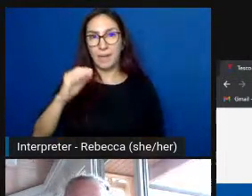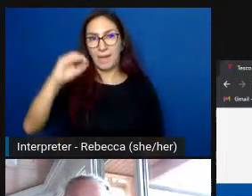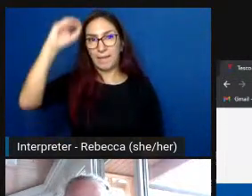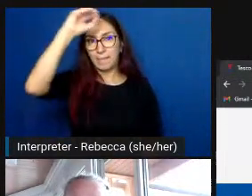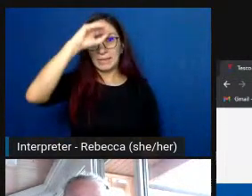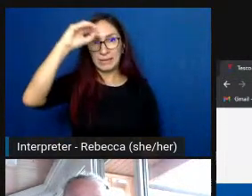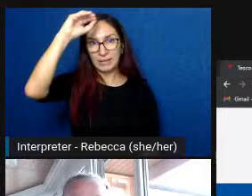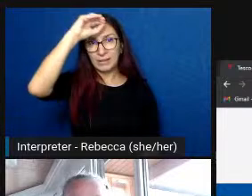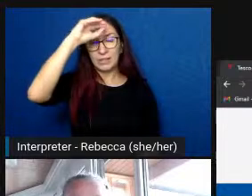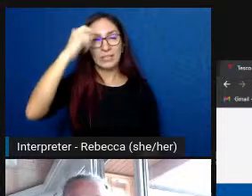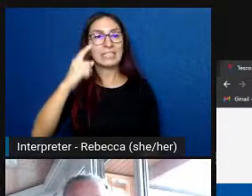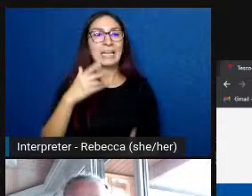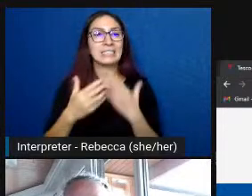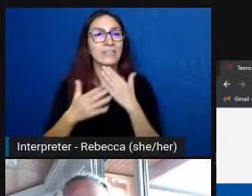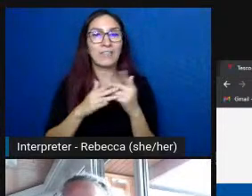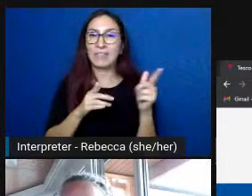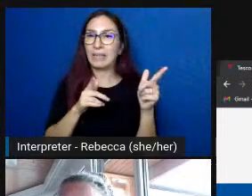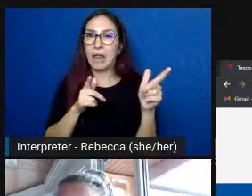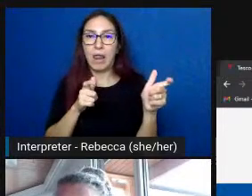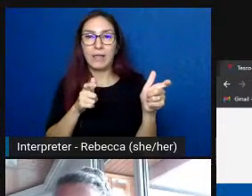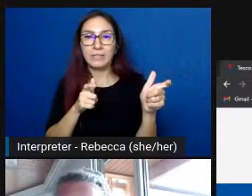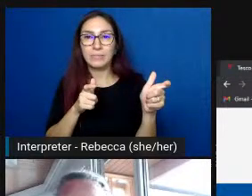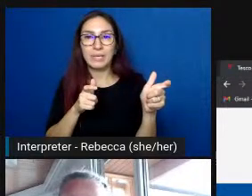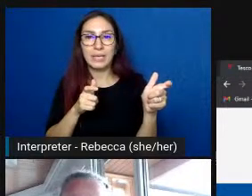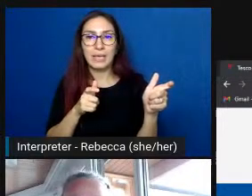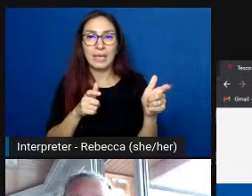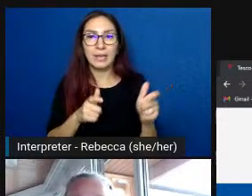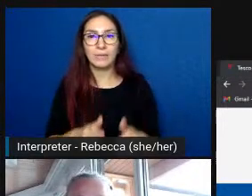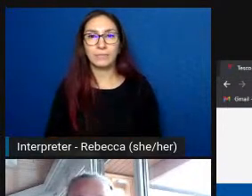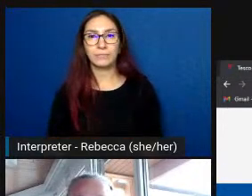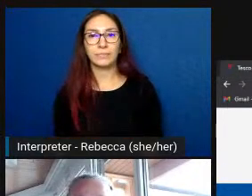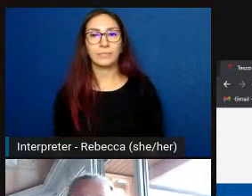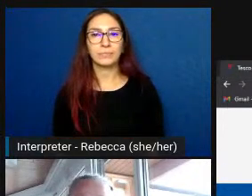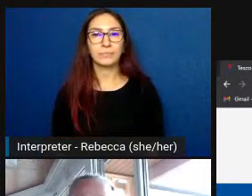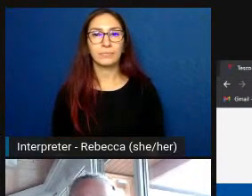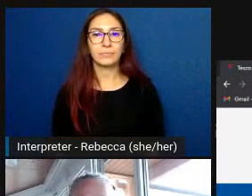it has labels and all of it, this is actually been over